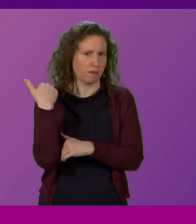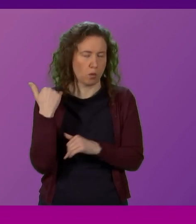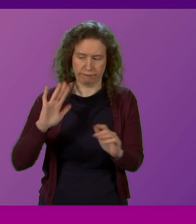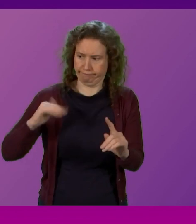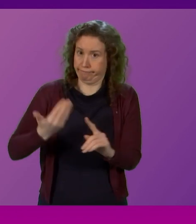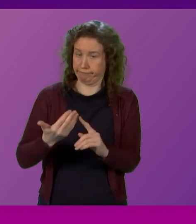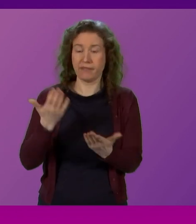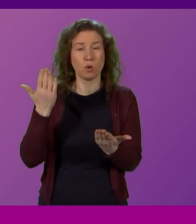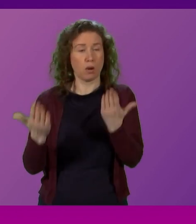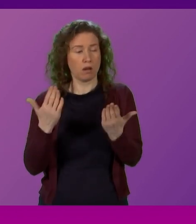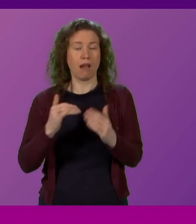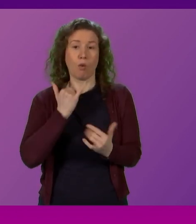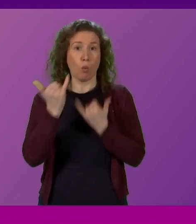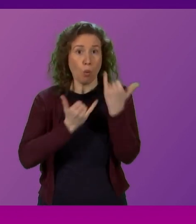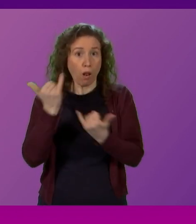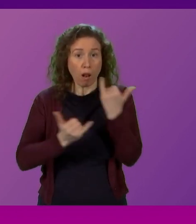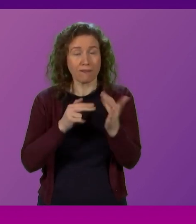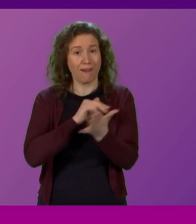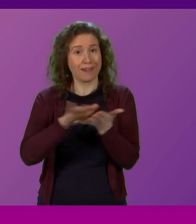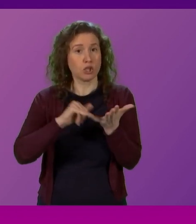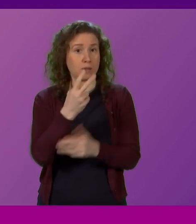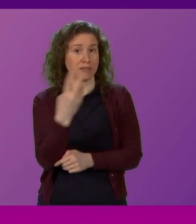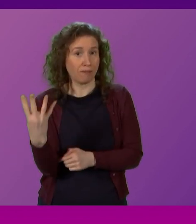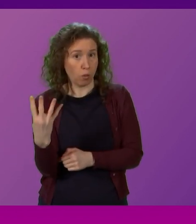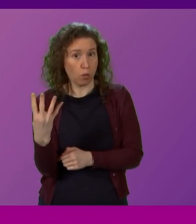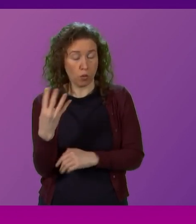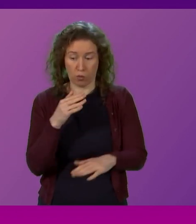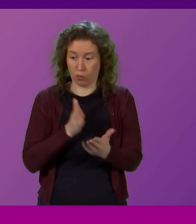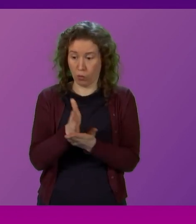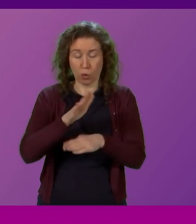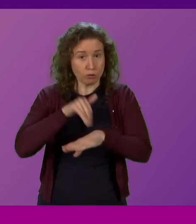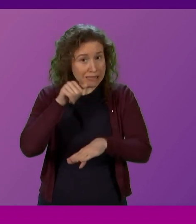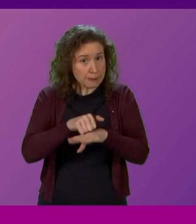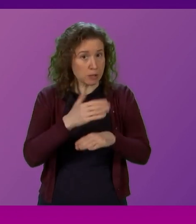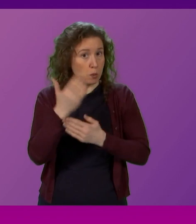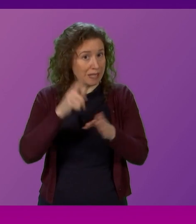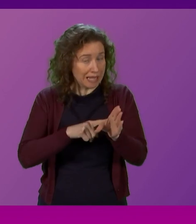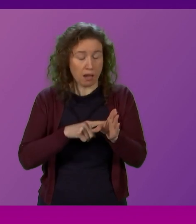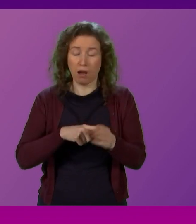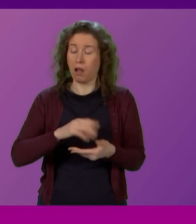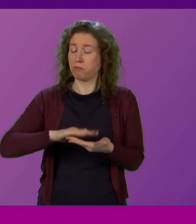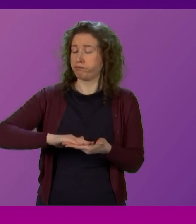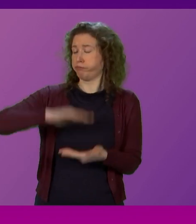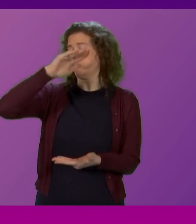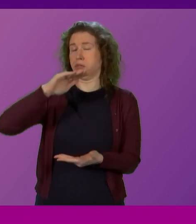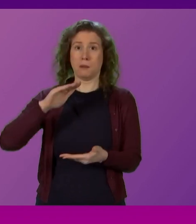If we look at calls to NHS 24 over the festive period, those showed the highest demand in a decade.